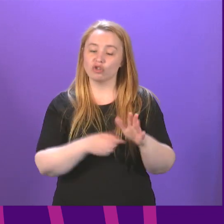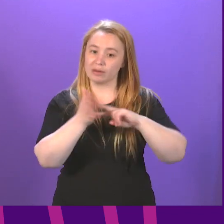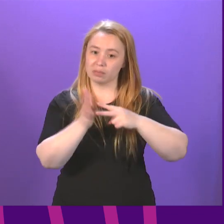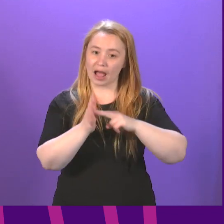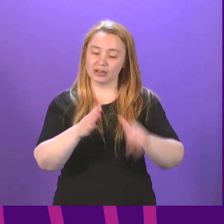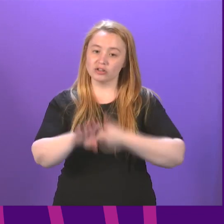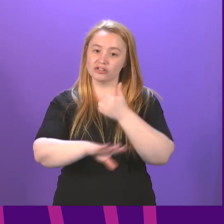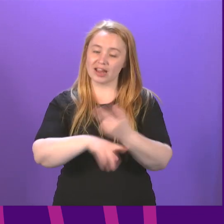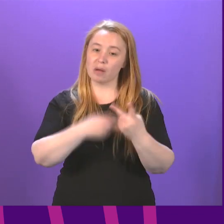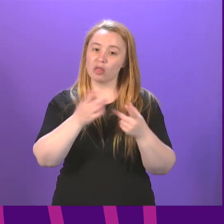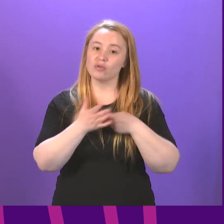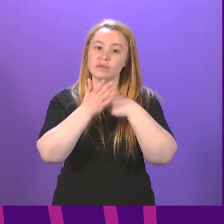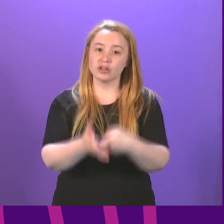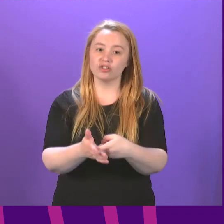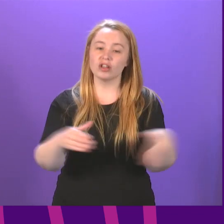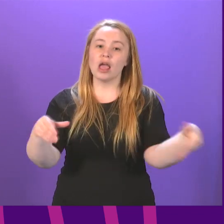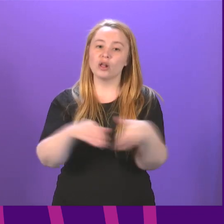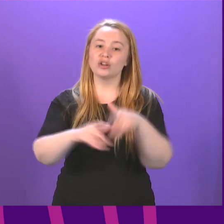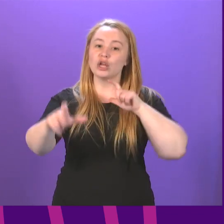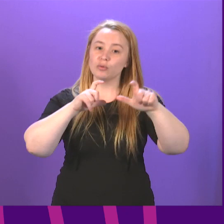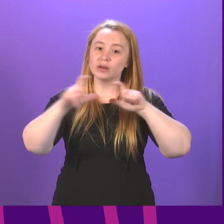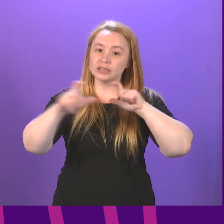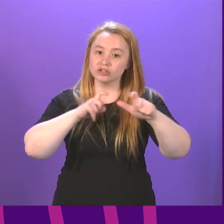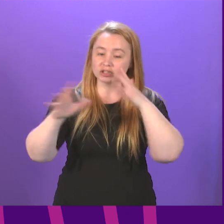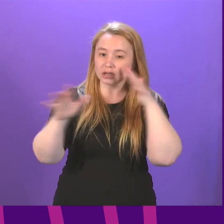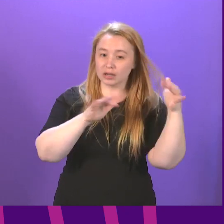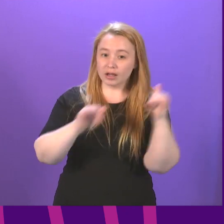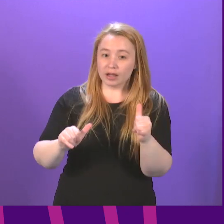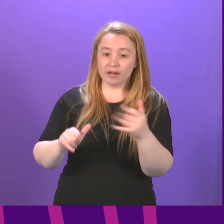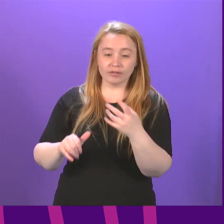including work on communications, monitoring of volatile organic compounds and modelling.